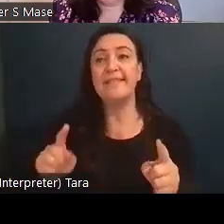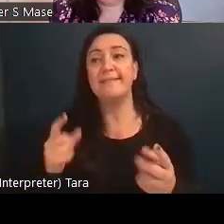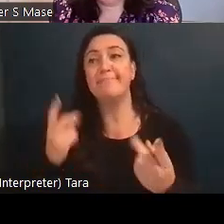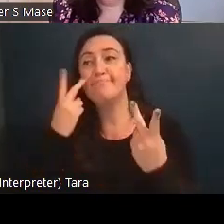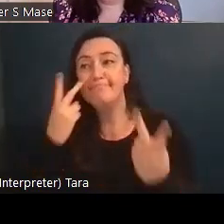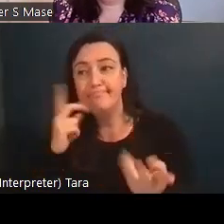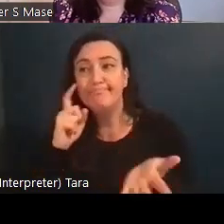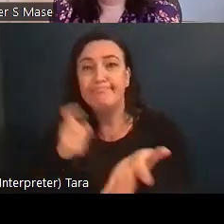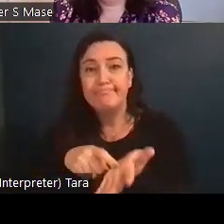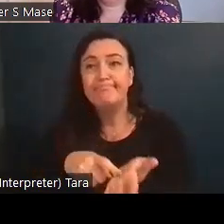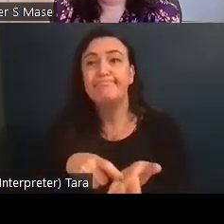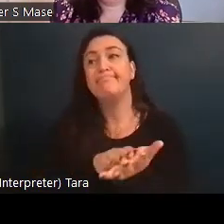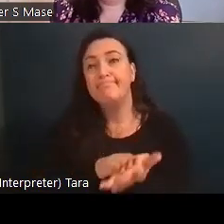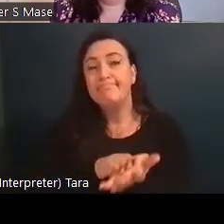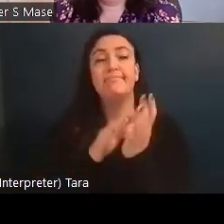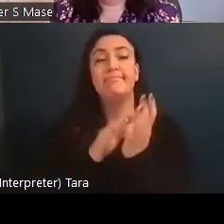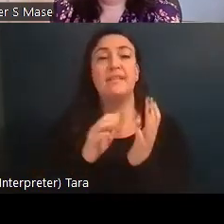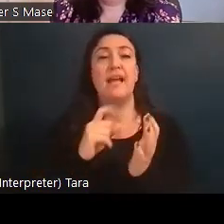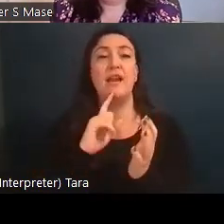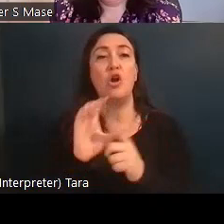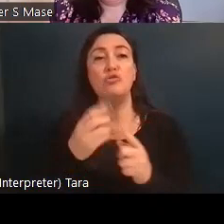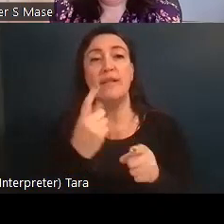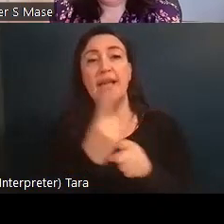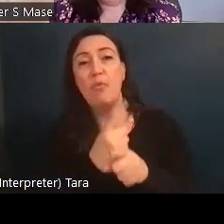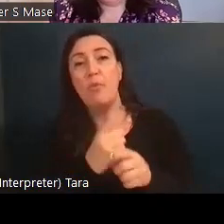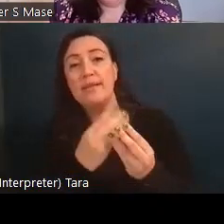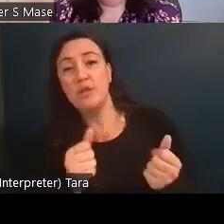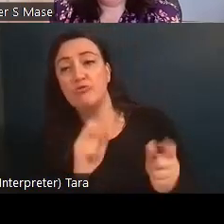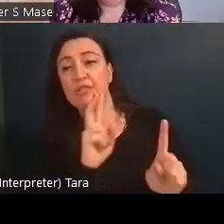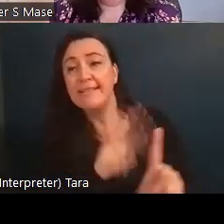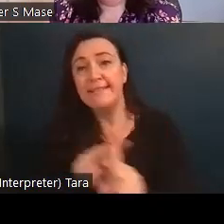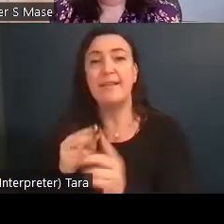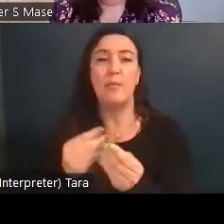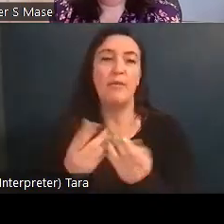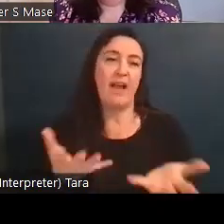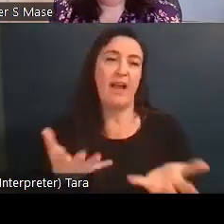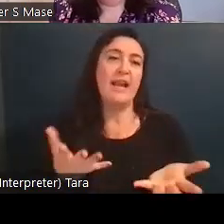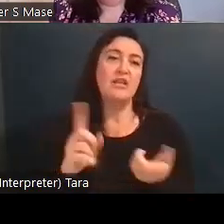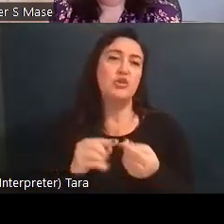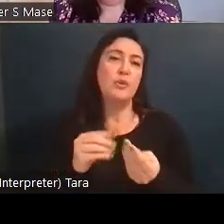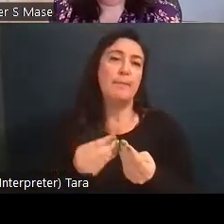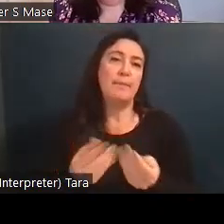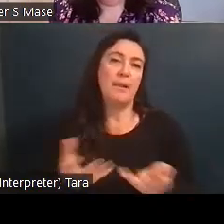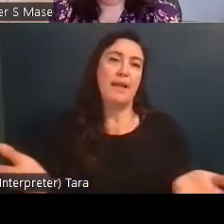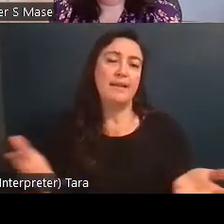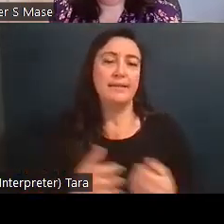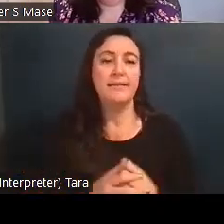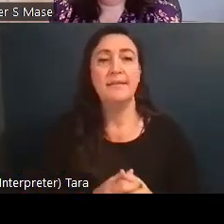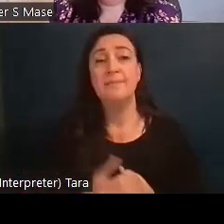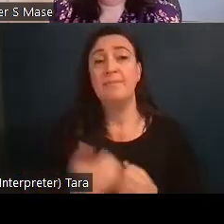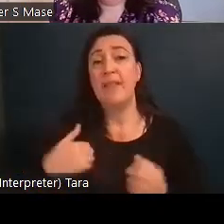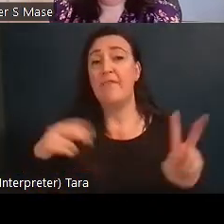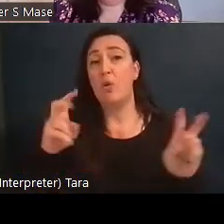are are what they're providing to implement. So I have a quote here from an evaluator that Amber and I